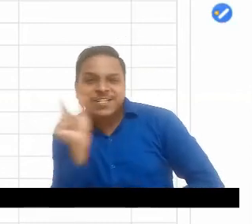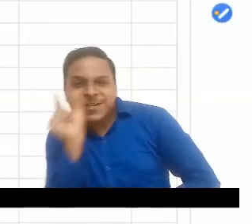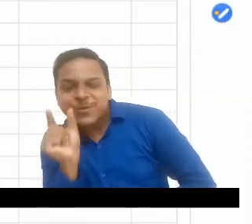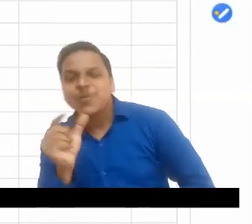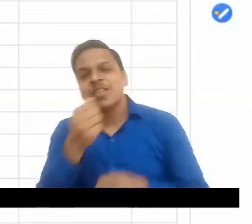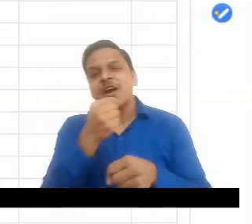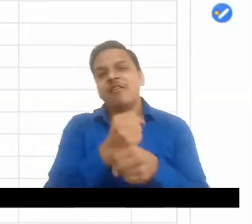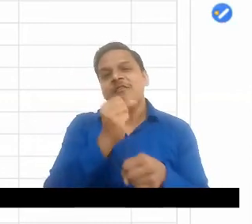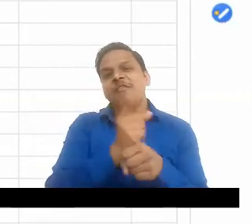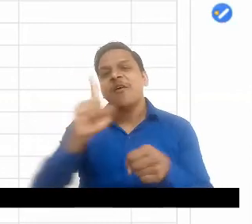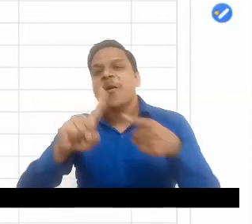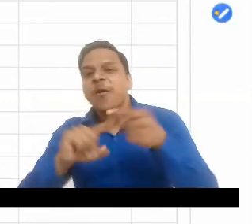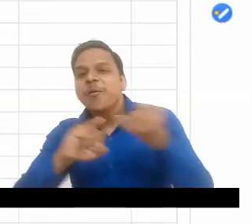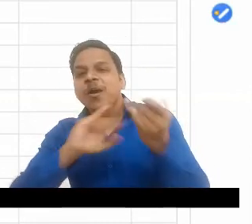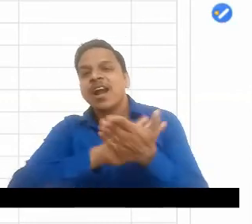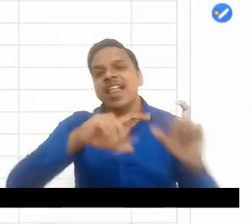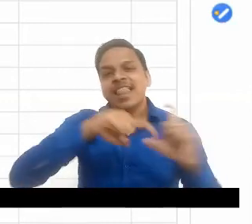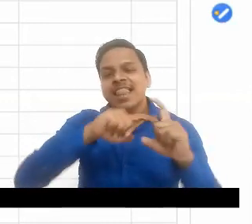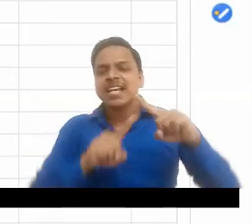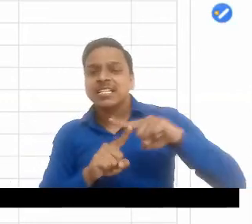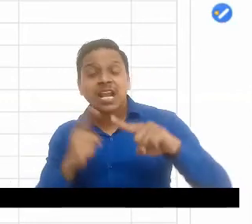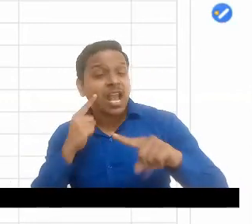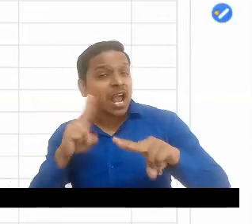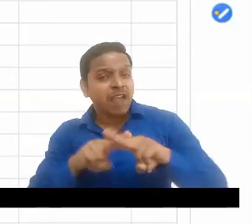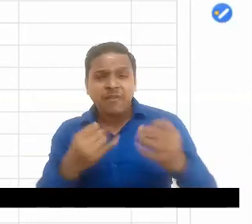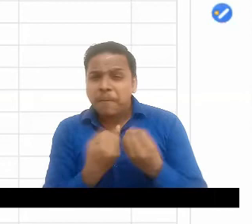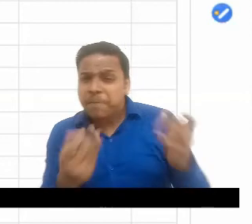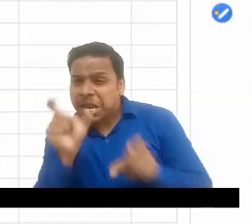Sheet. Now imagine if there are lot of users who are trying to access this simple sheet,